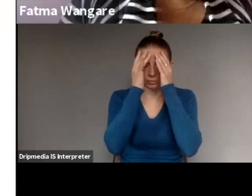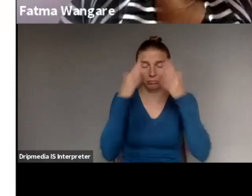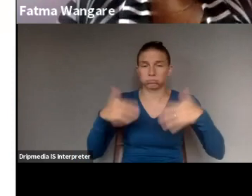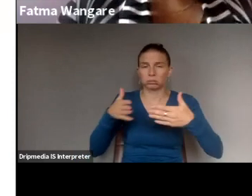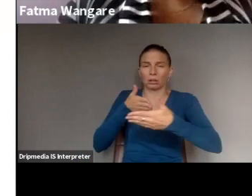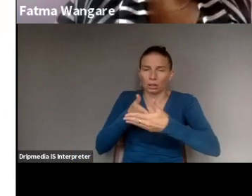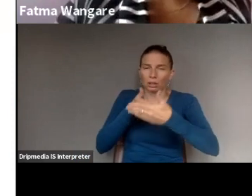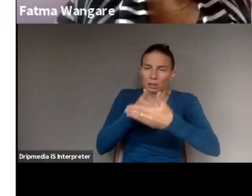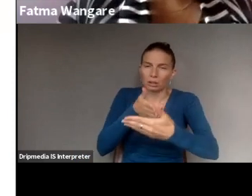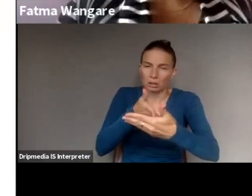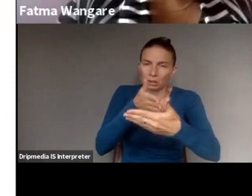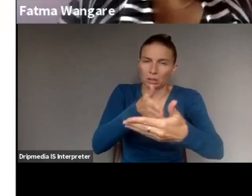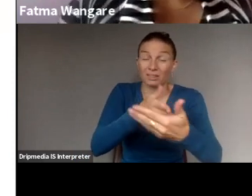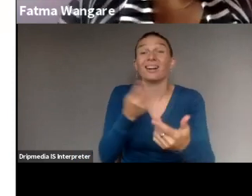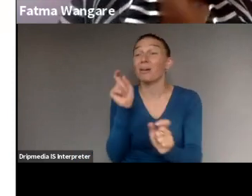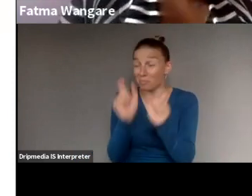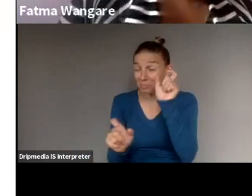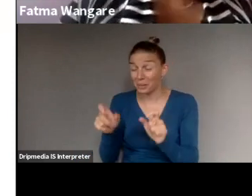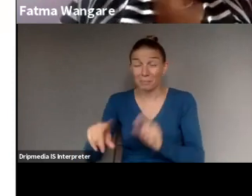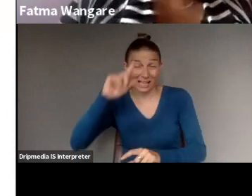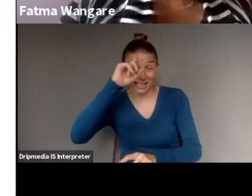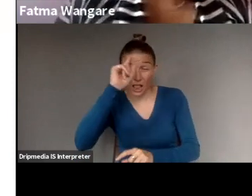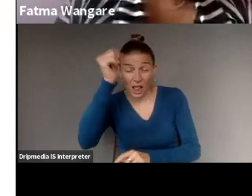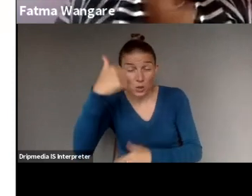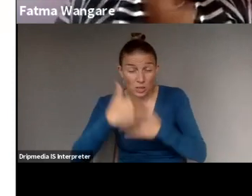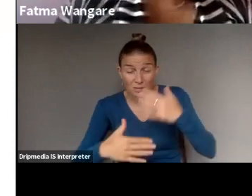especially persons with intellectual disabilities and psycho-social disabilities,